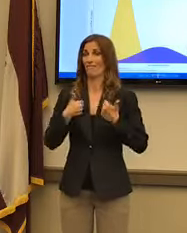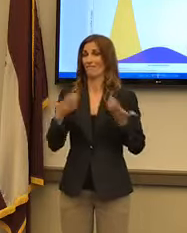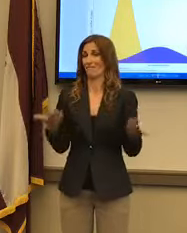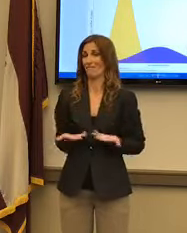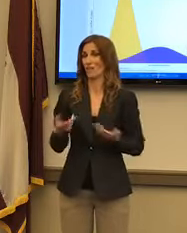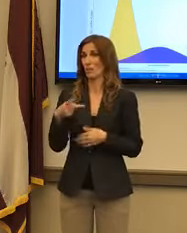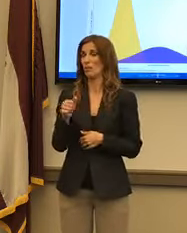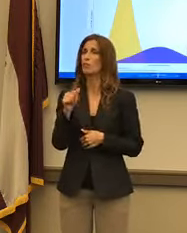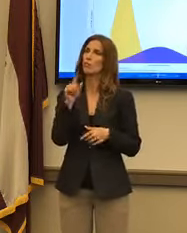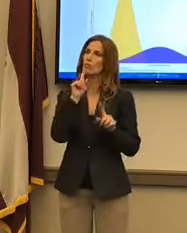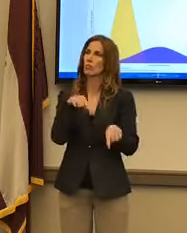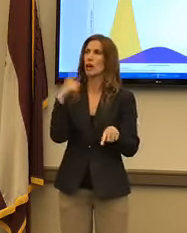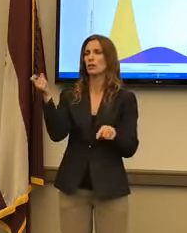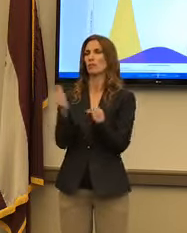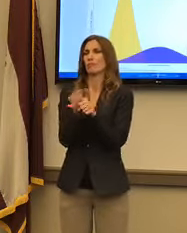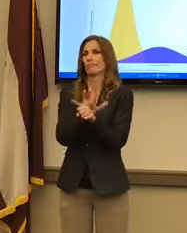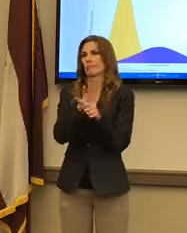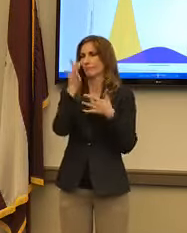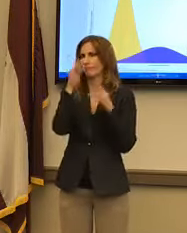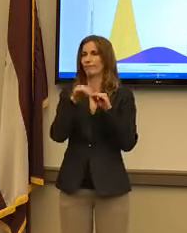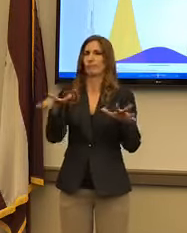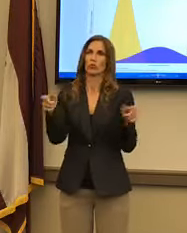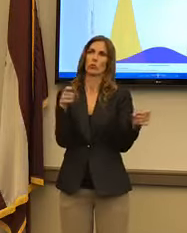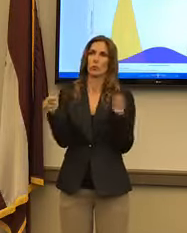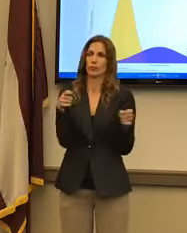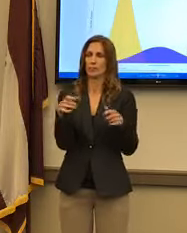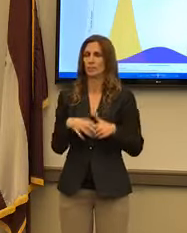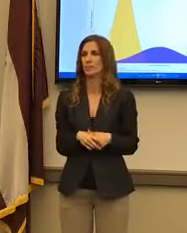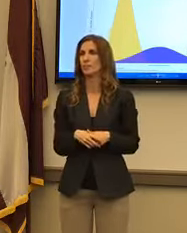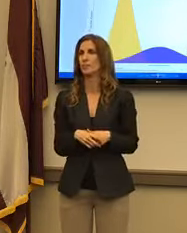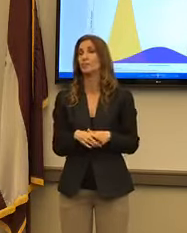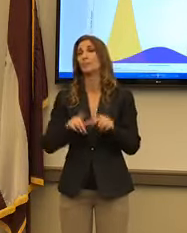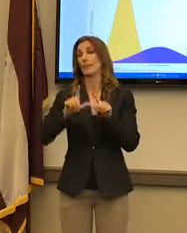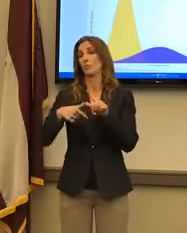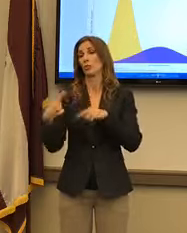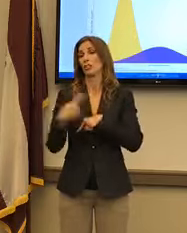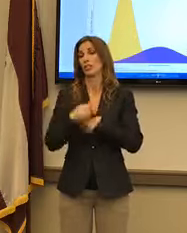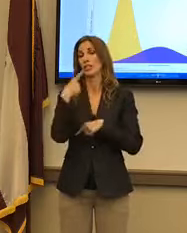the statewide covid19 mitigation efforts expiration dates for driver's